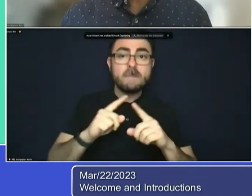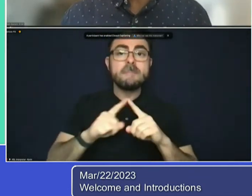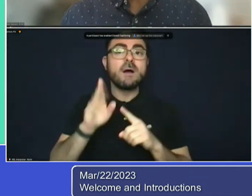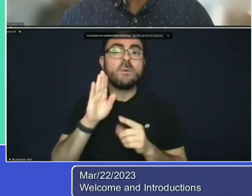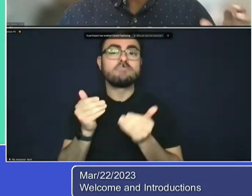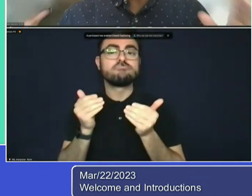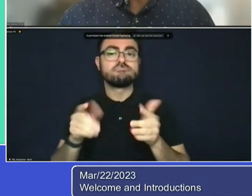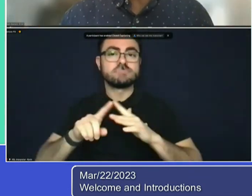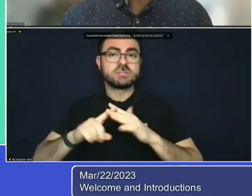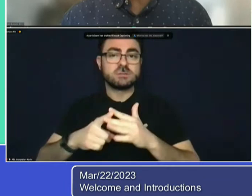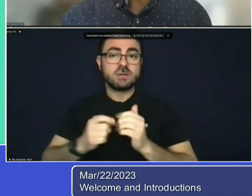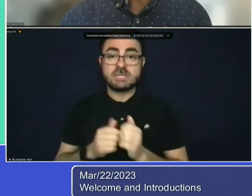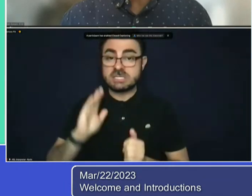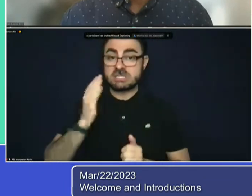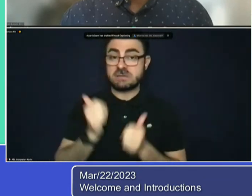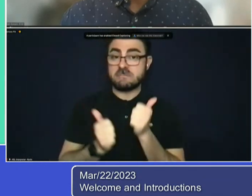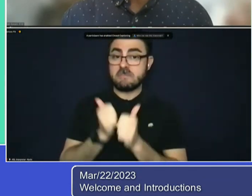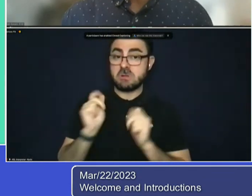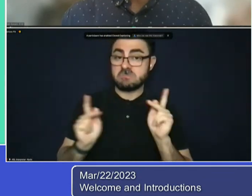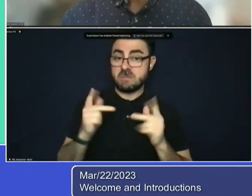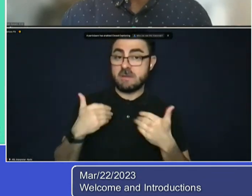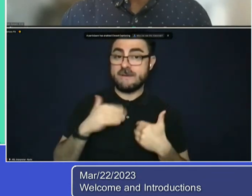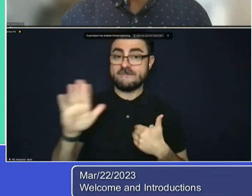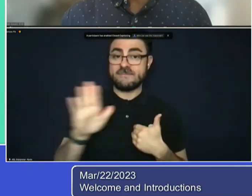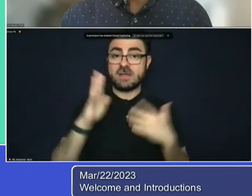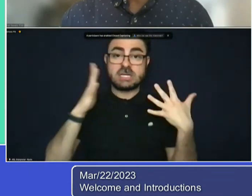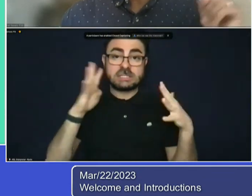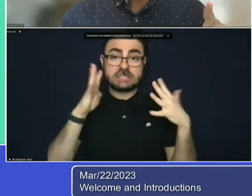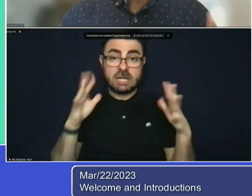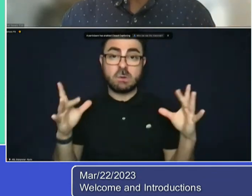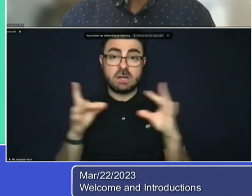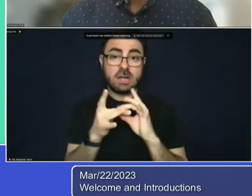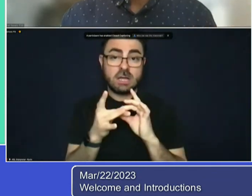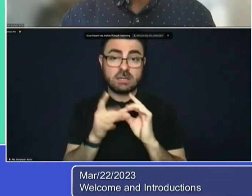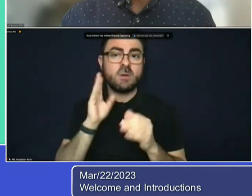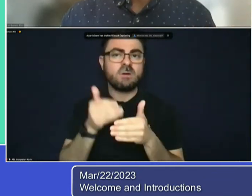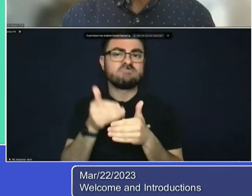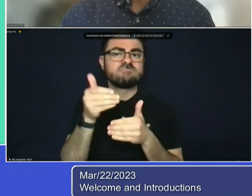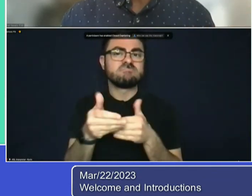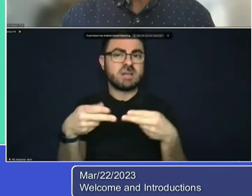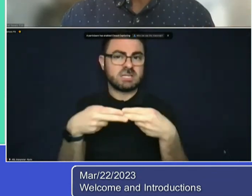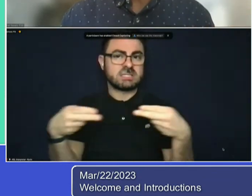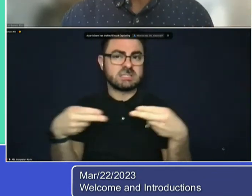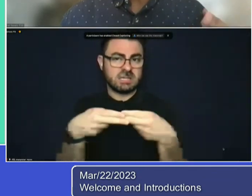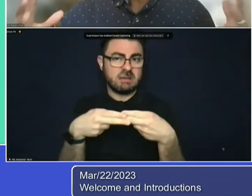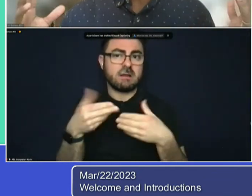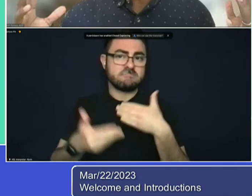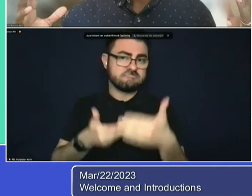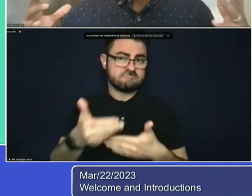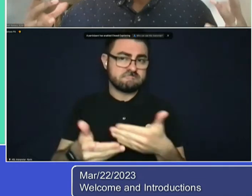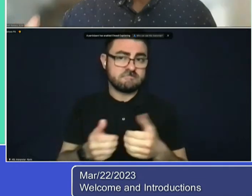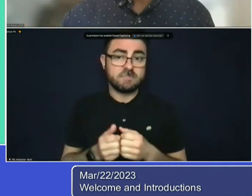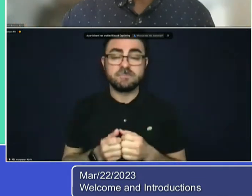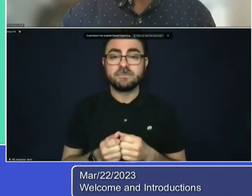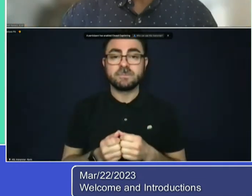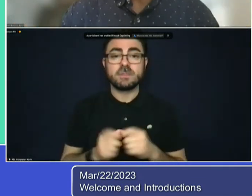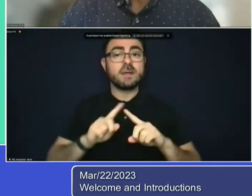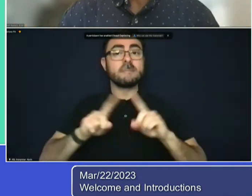IT OUT, AND WE'LL JUMP IN, BUT IT LOOKS LIKE MOST FOLKS HAVE GOTTEN THEIR AUDIO CONNECTED,